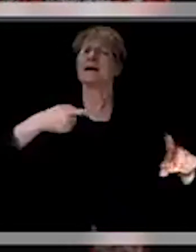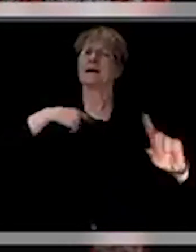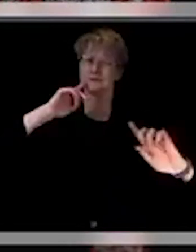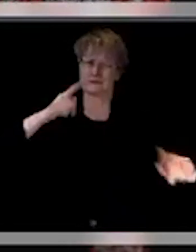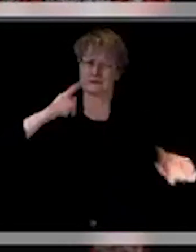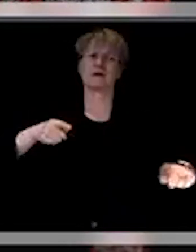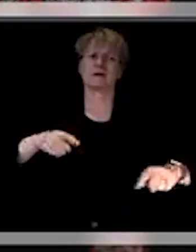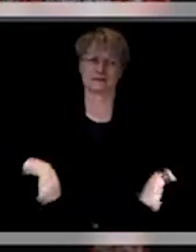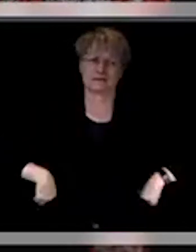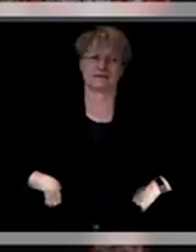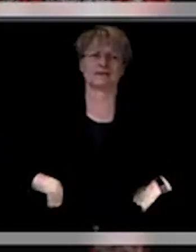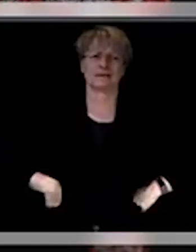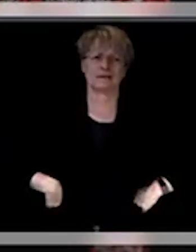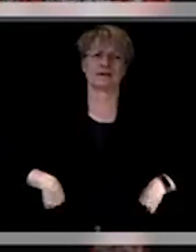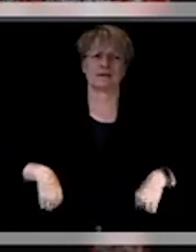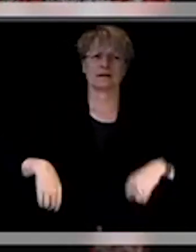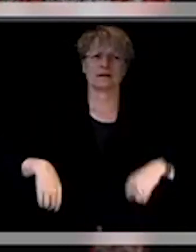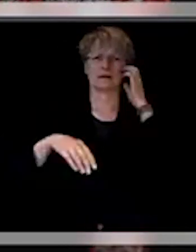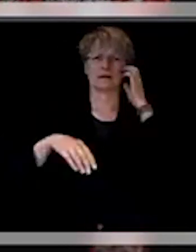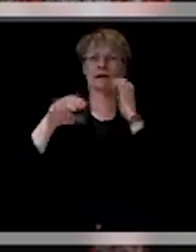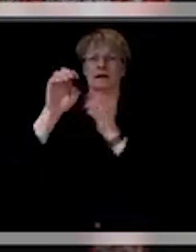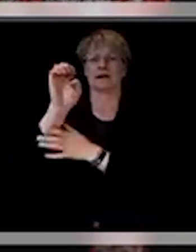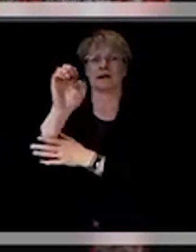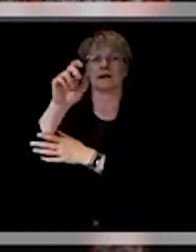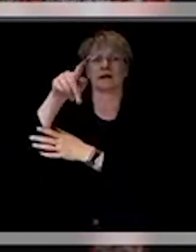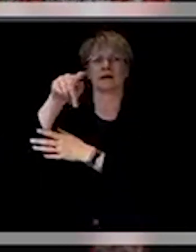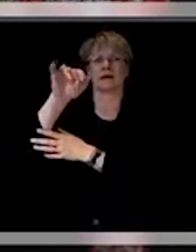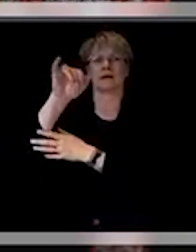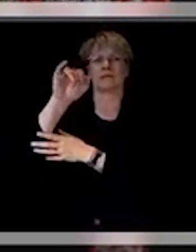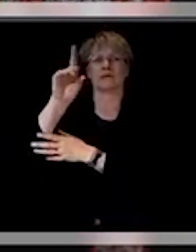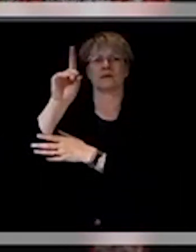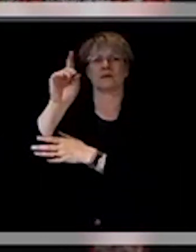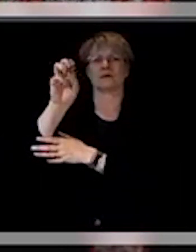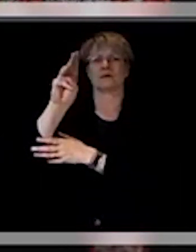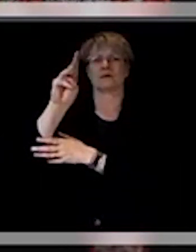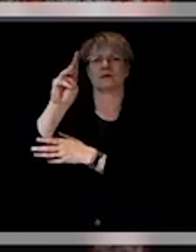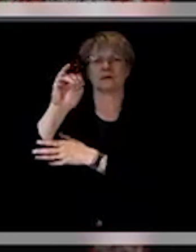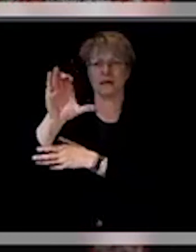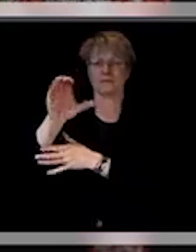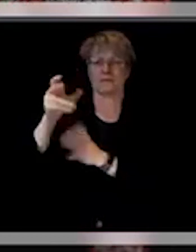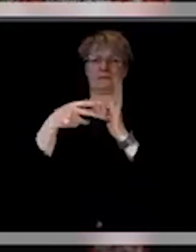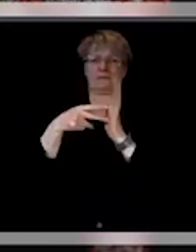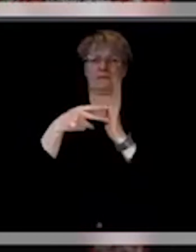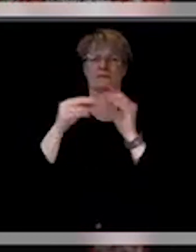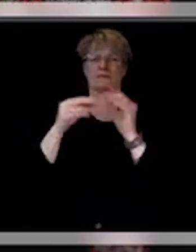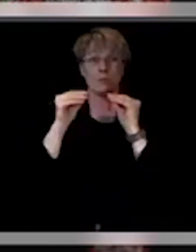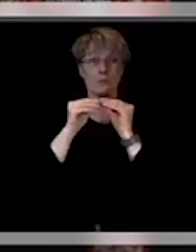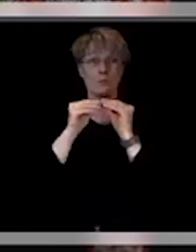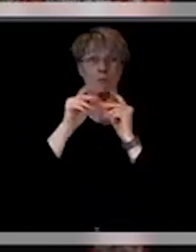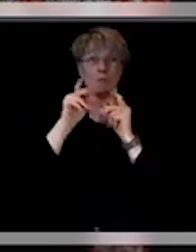is more cases of a disease than expected, and since this is a novel virus that just